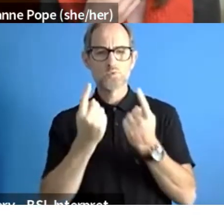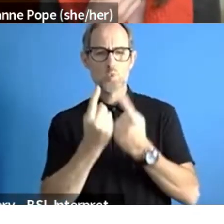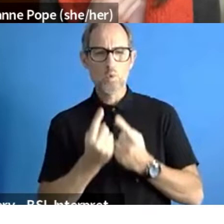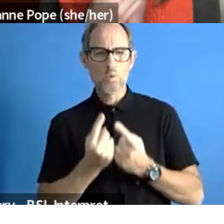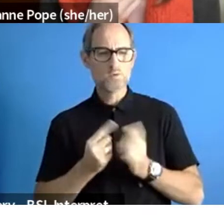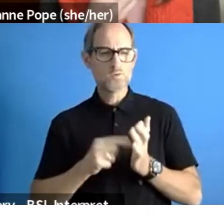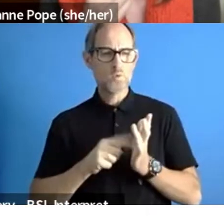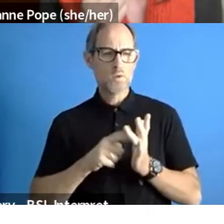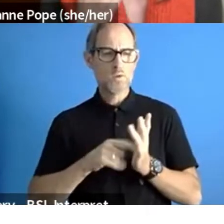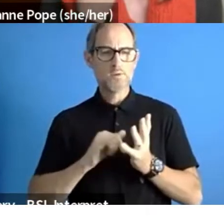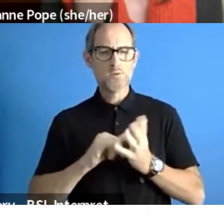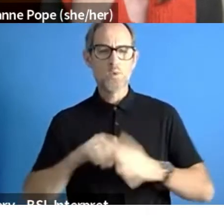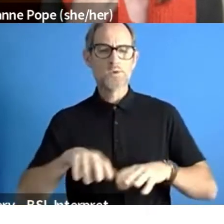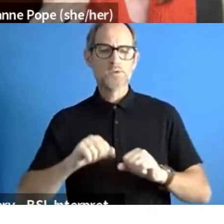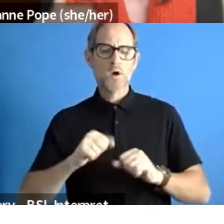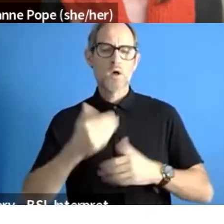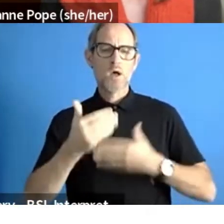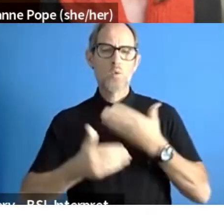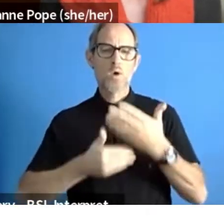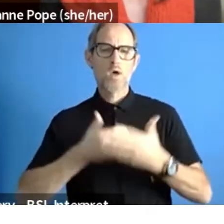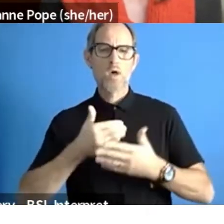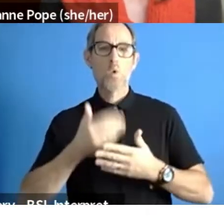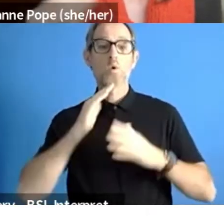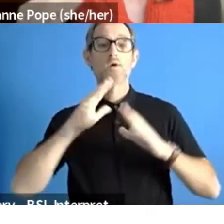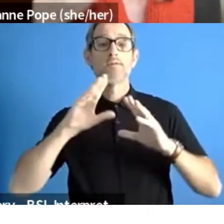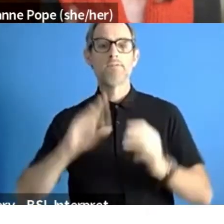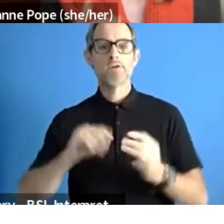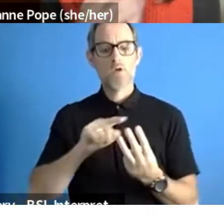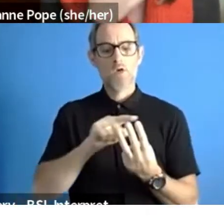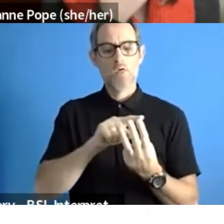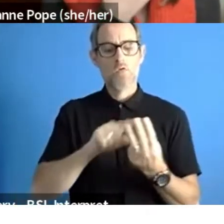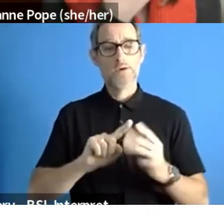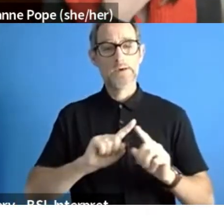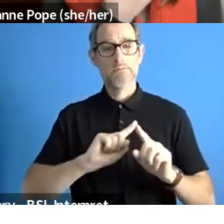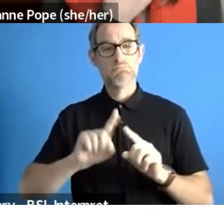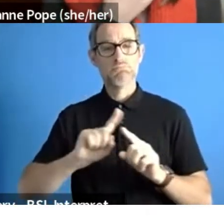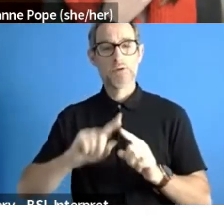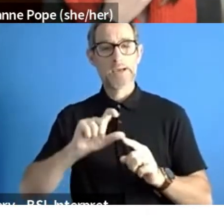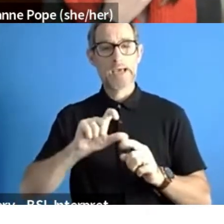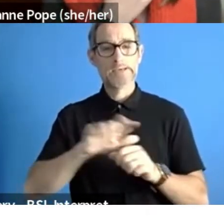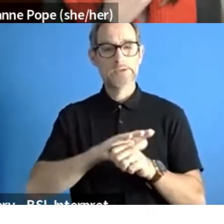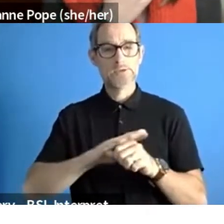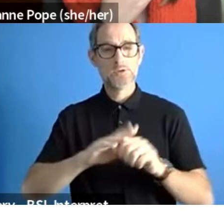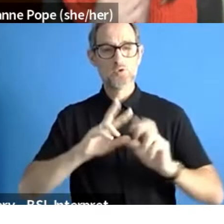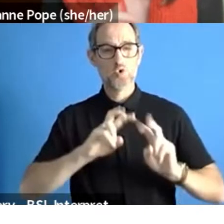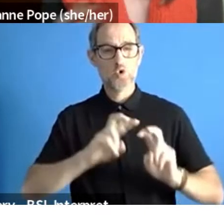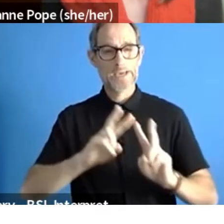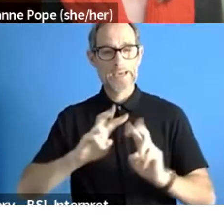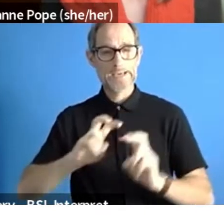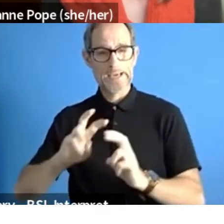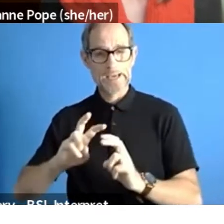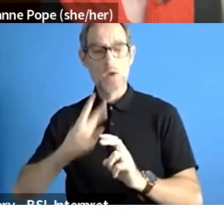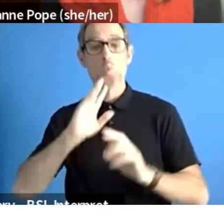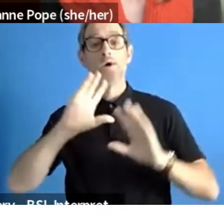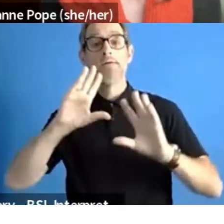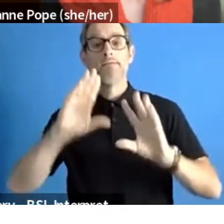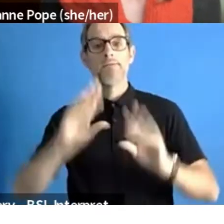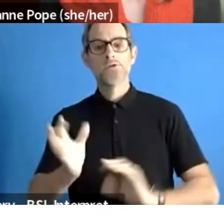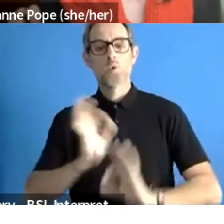introduction and we have three different case studies looking at this from different angles and we'll finish with the questions.